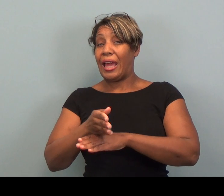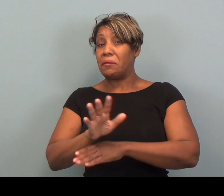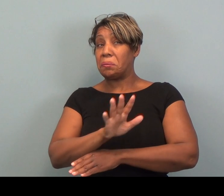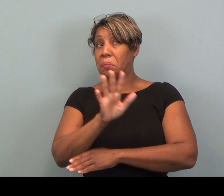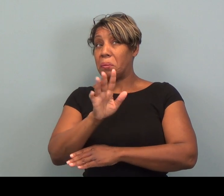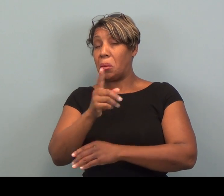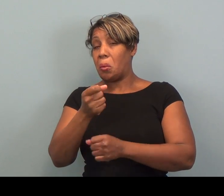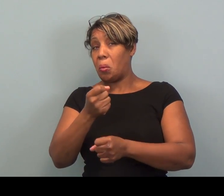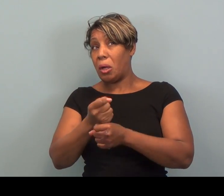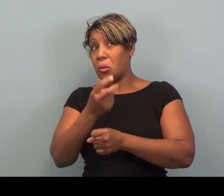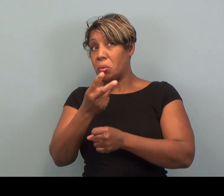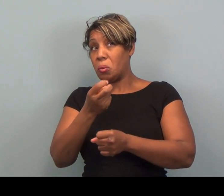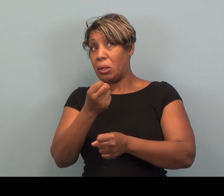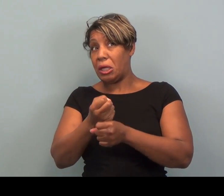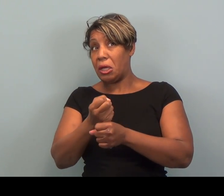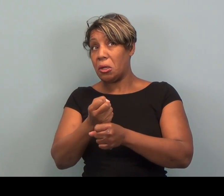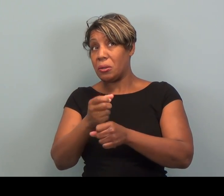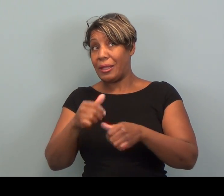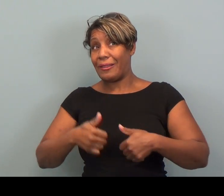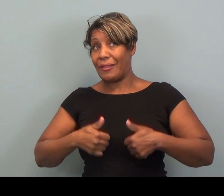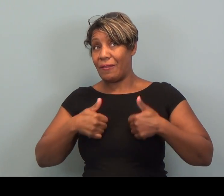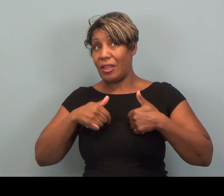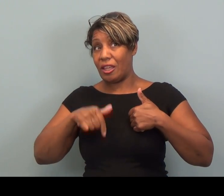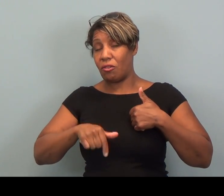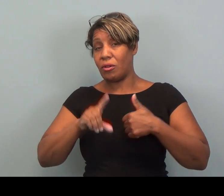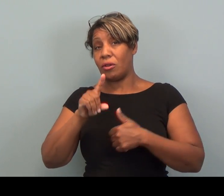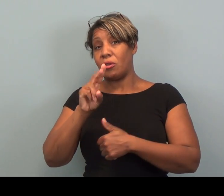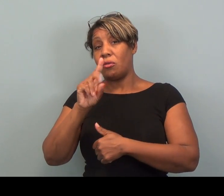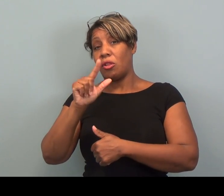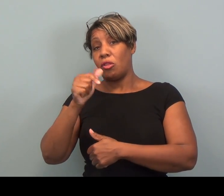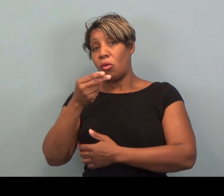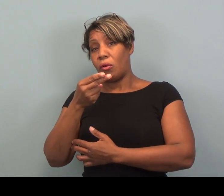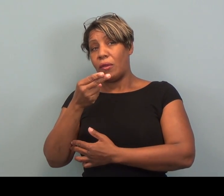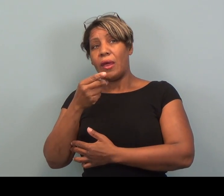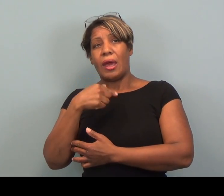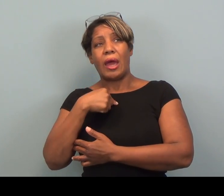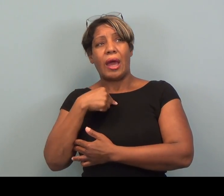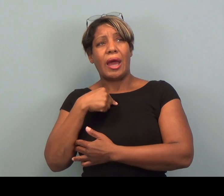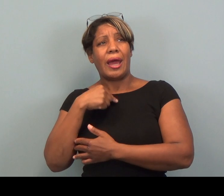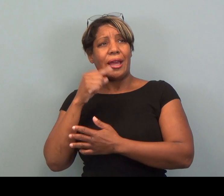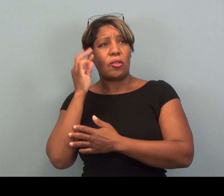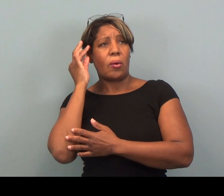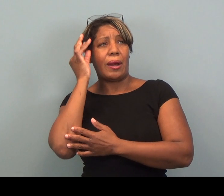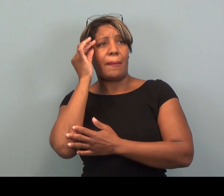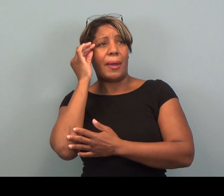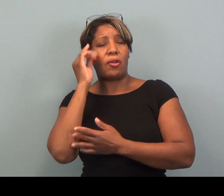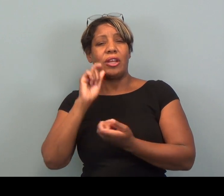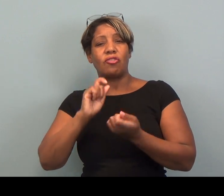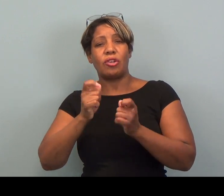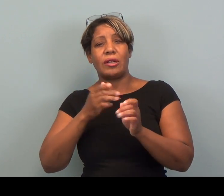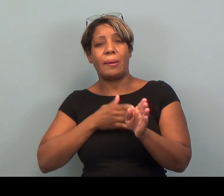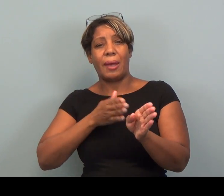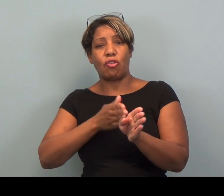After about a year or two here in Duluth, I started thinking about making a change in my career